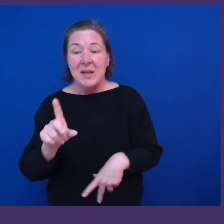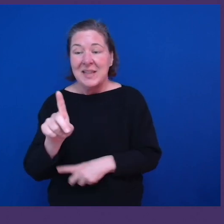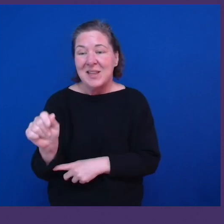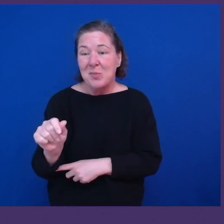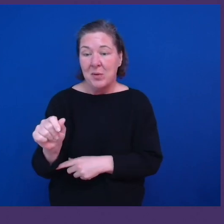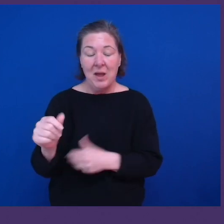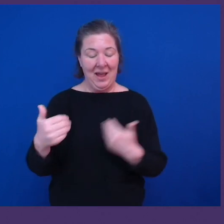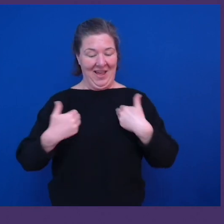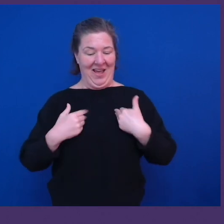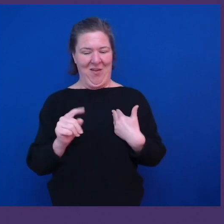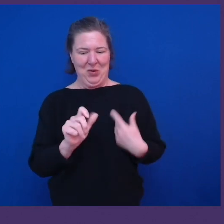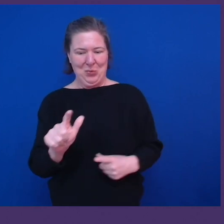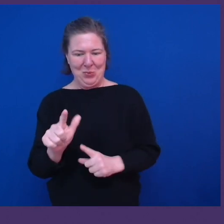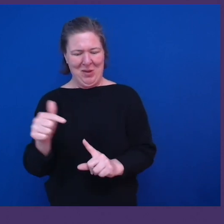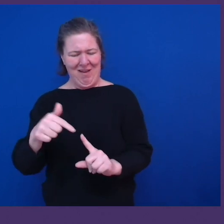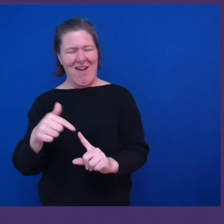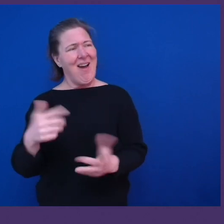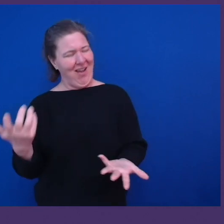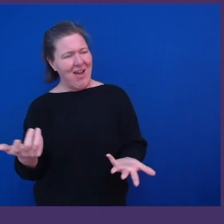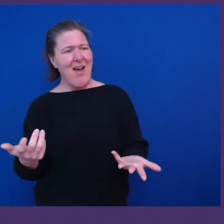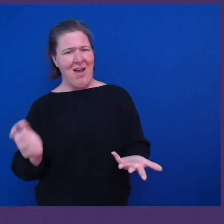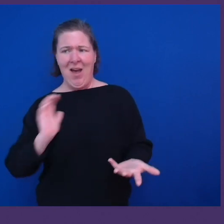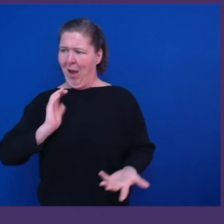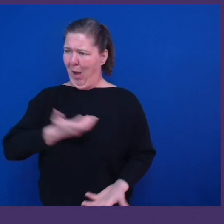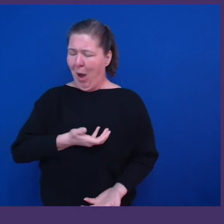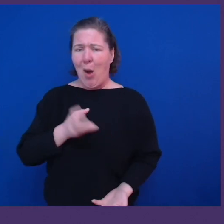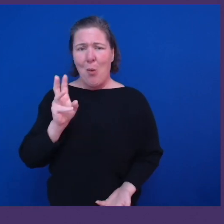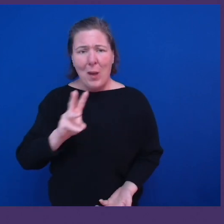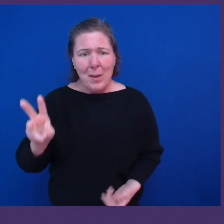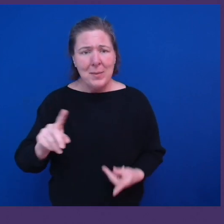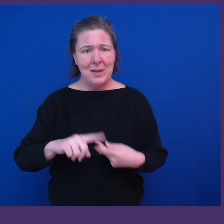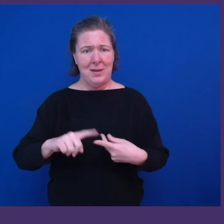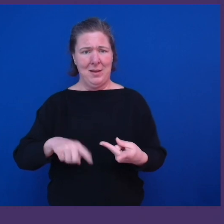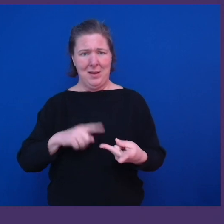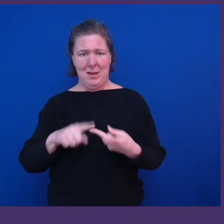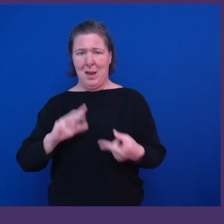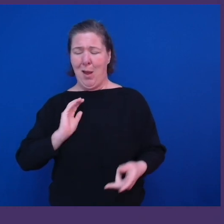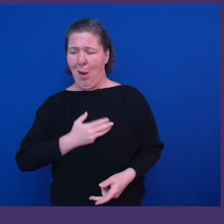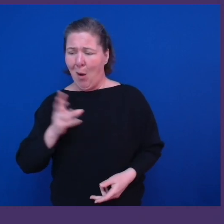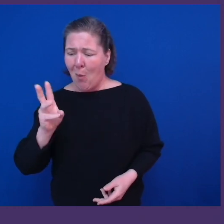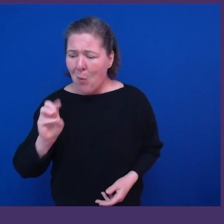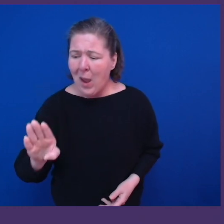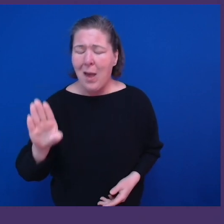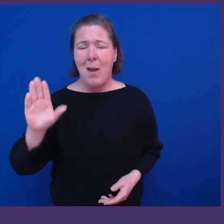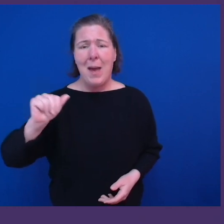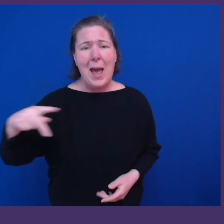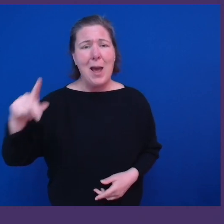"This is what our websites and our web application should look like and should operate like."